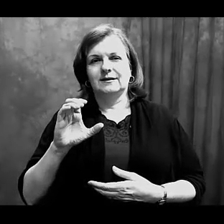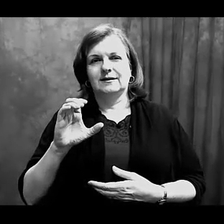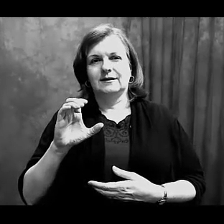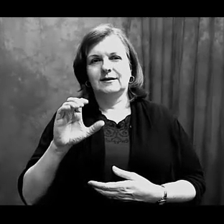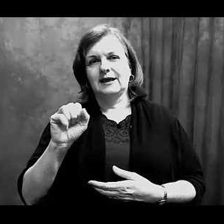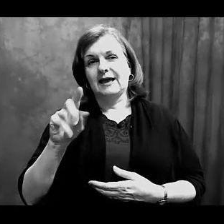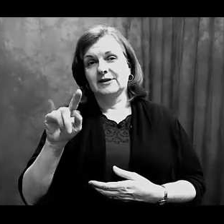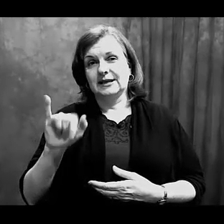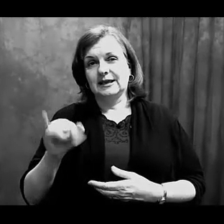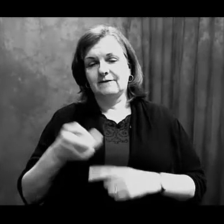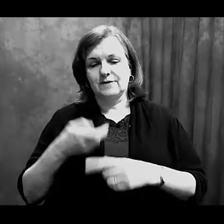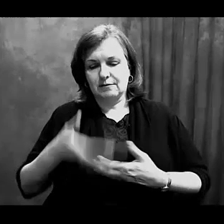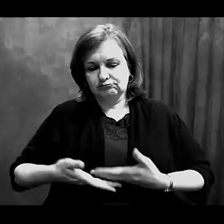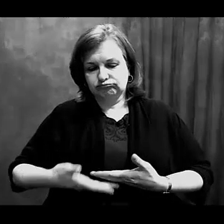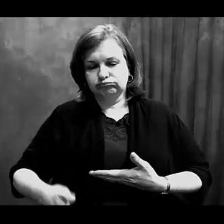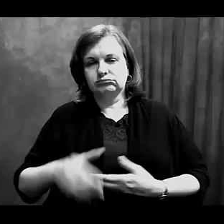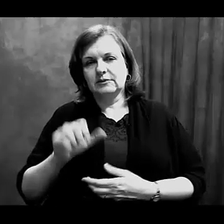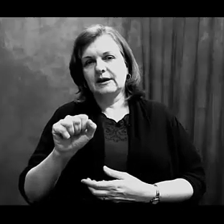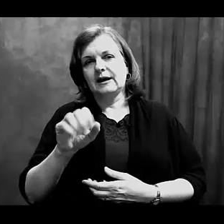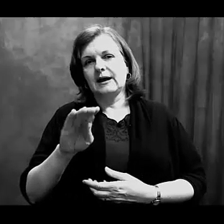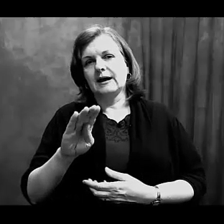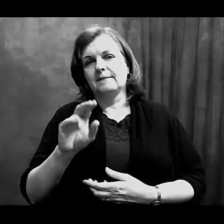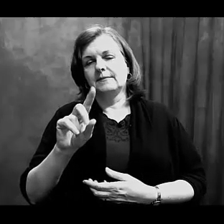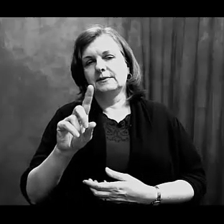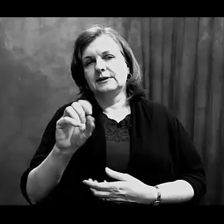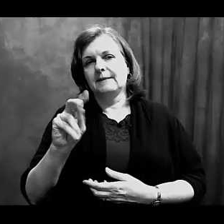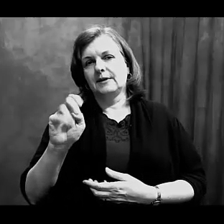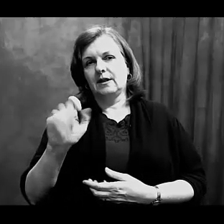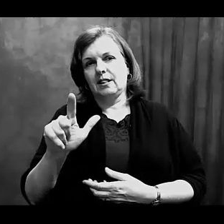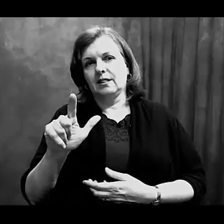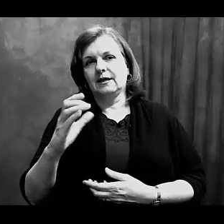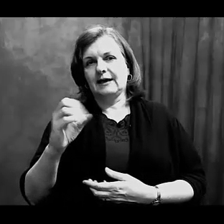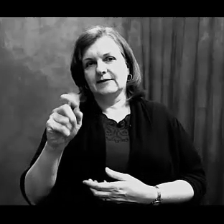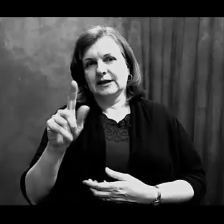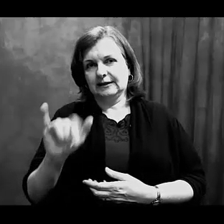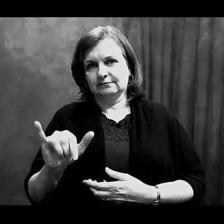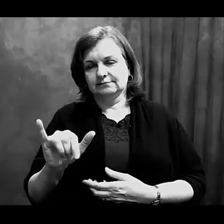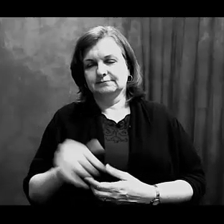from you're abdominal cavity or your belly